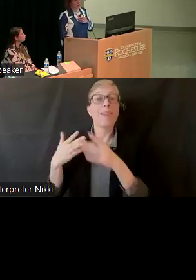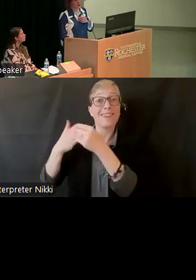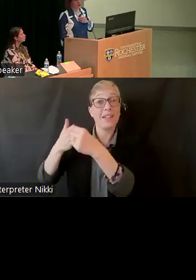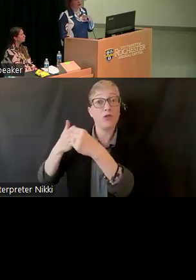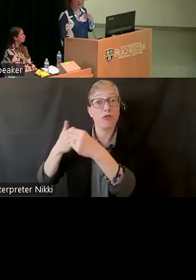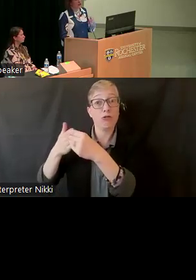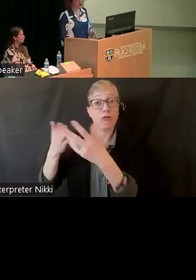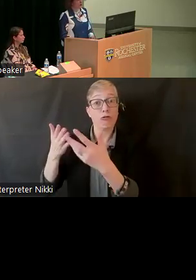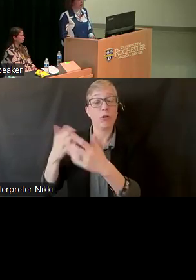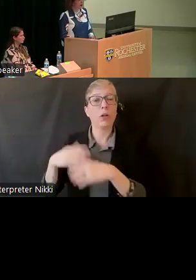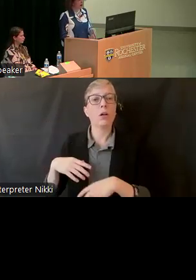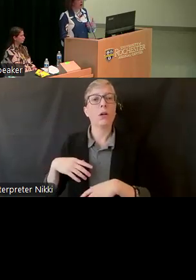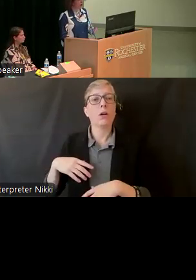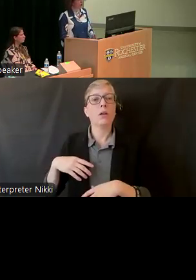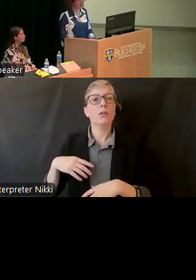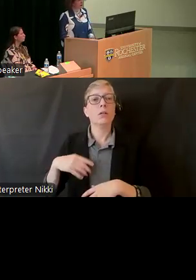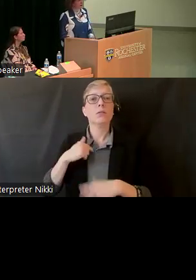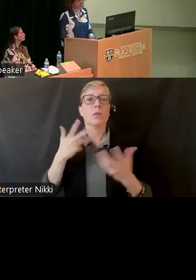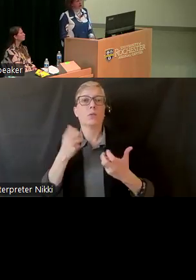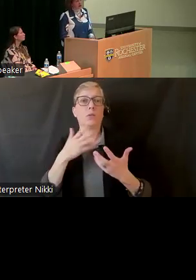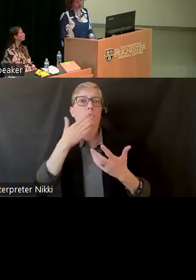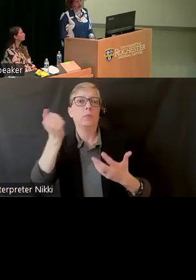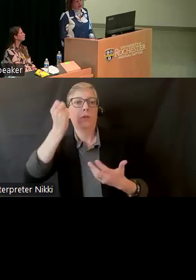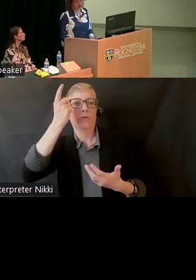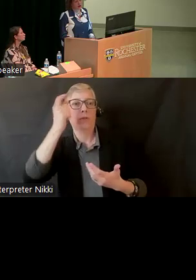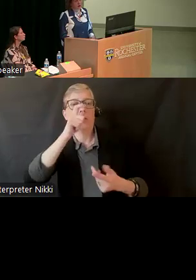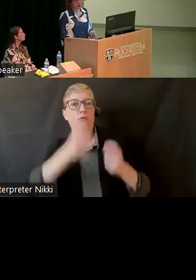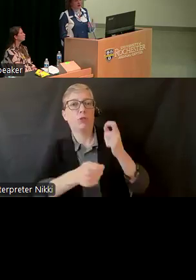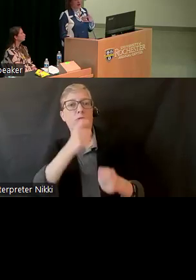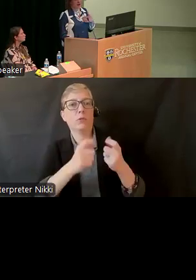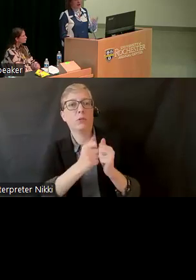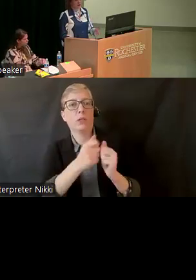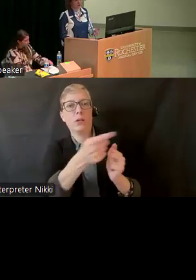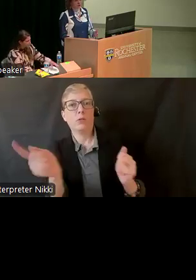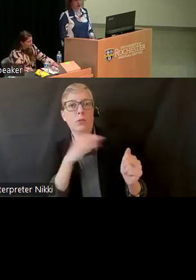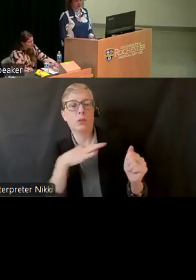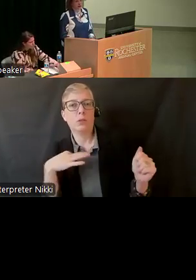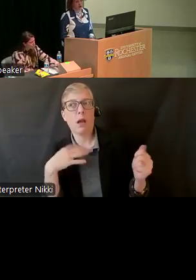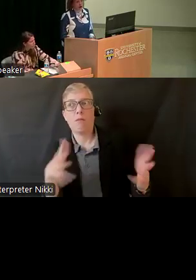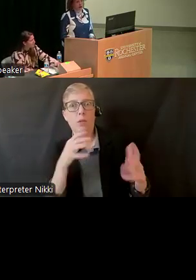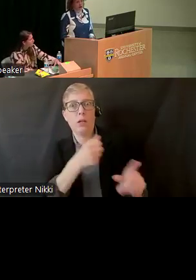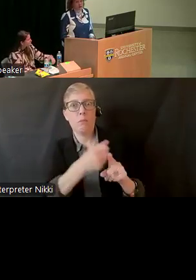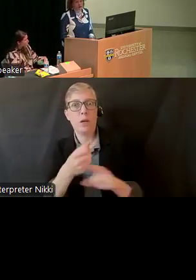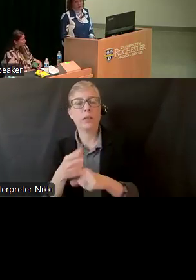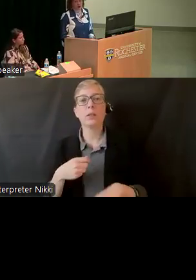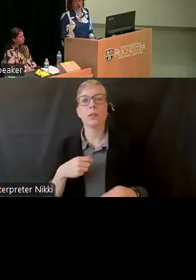um changes were about and how it was impacting our staff because I was tasked with helping people